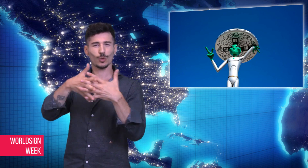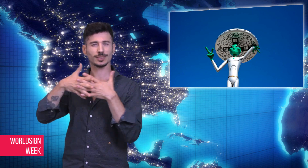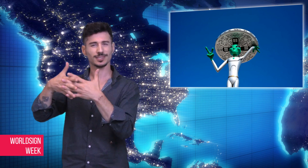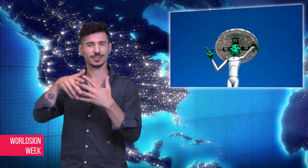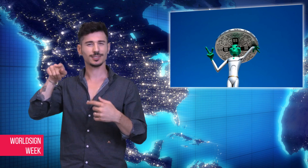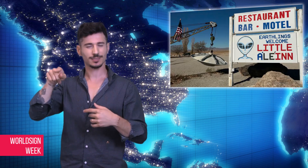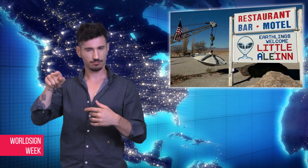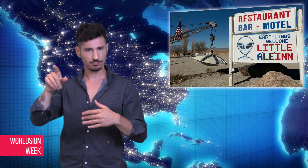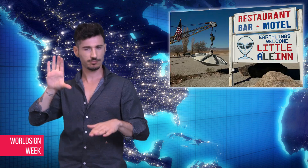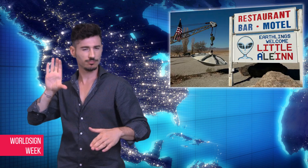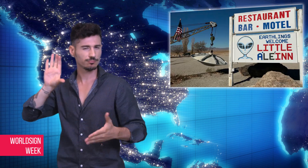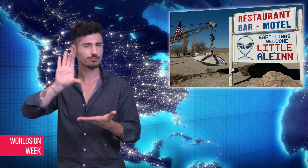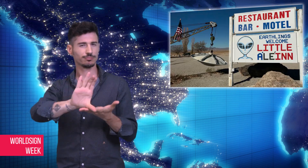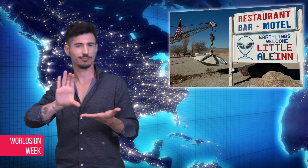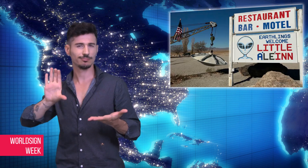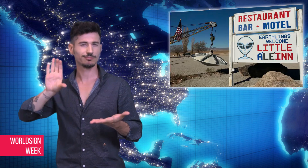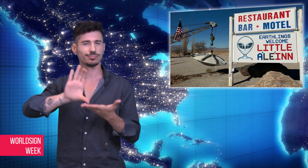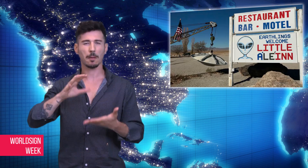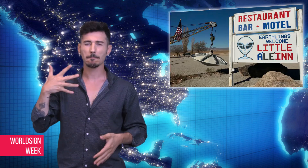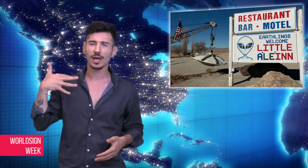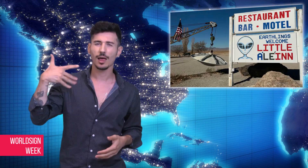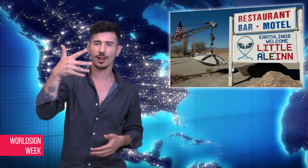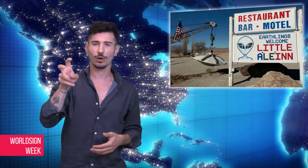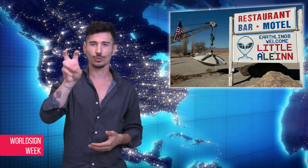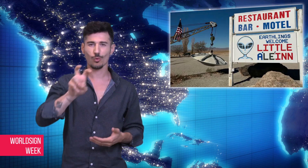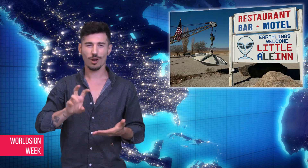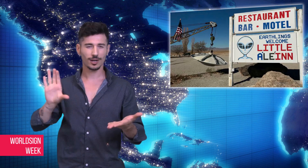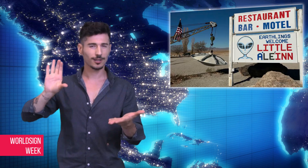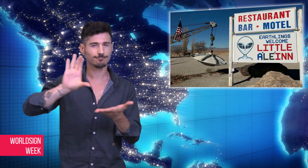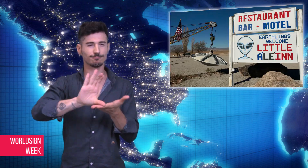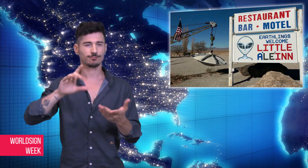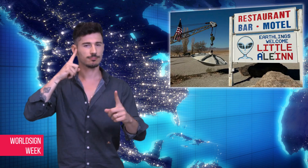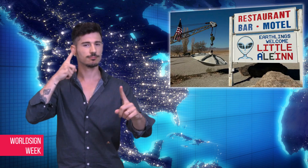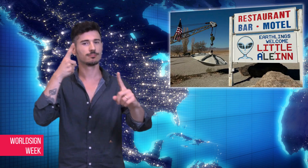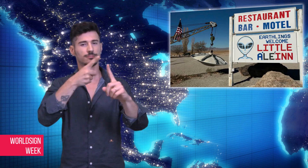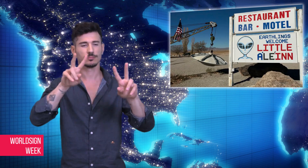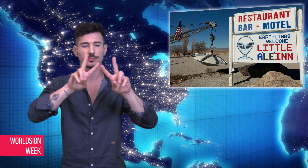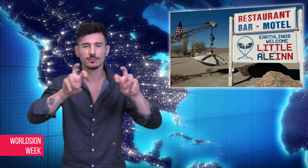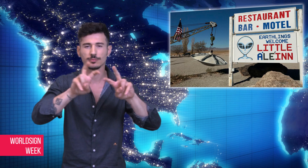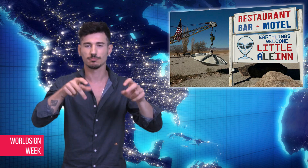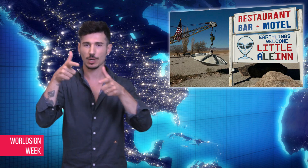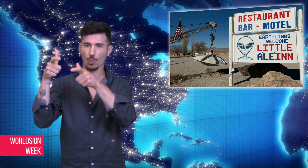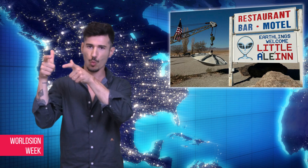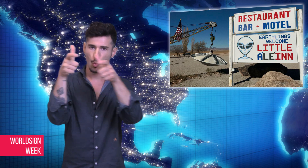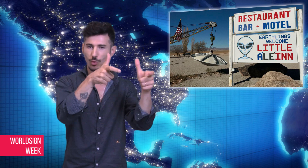actually spent millions of dollars researching UF0s